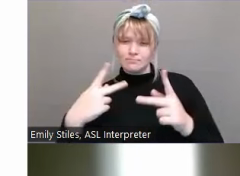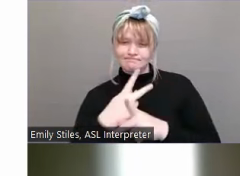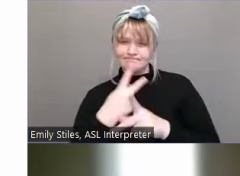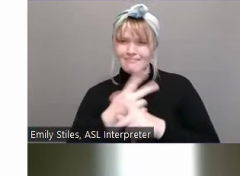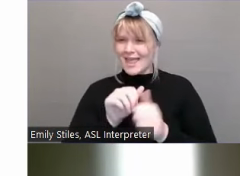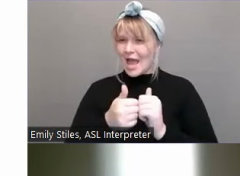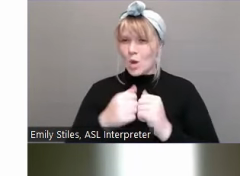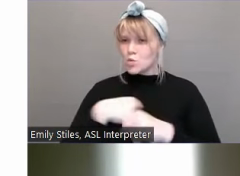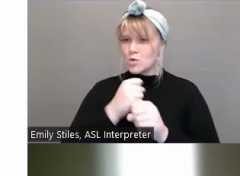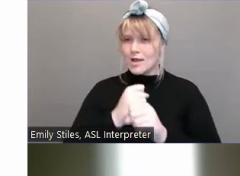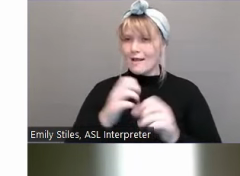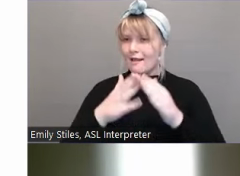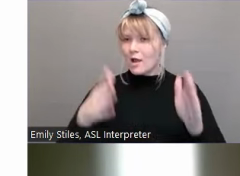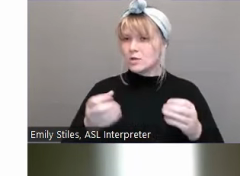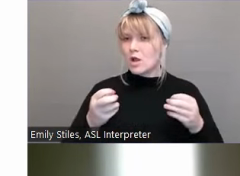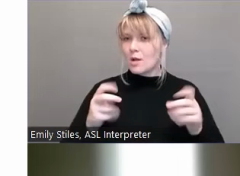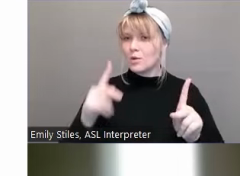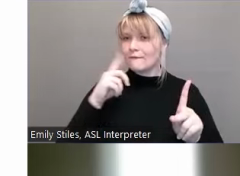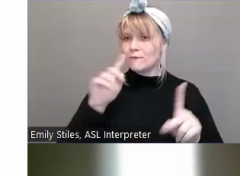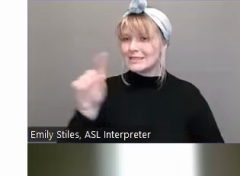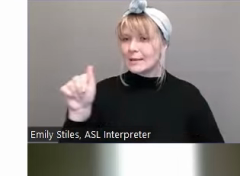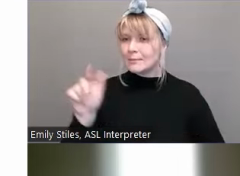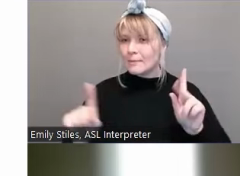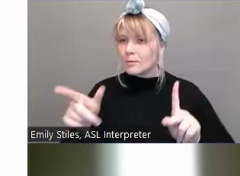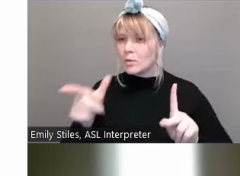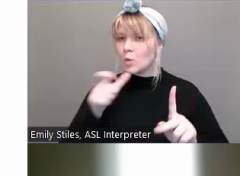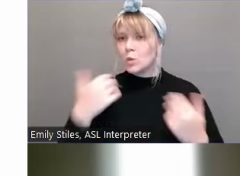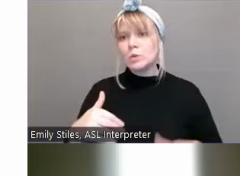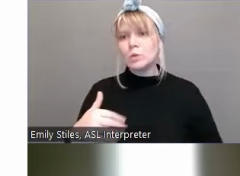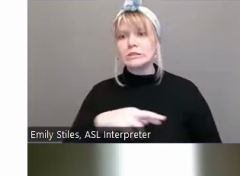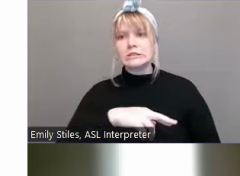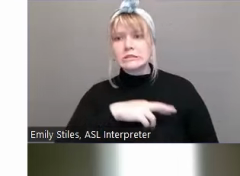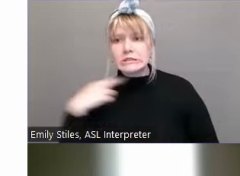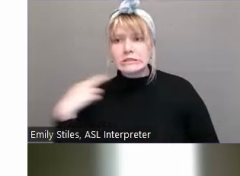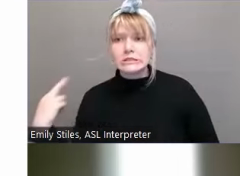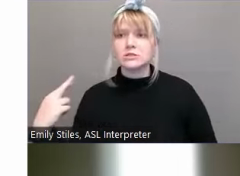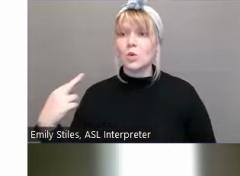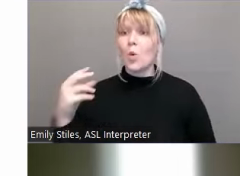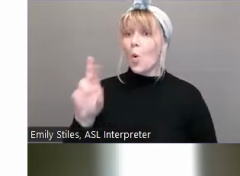people with disabilities most in need, i.e., homeless or at risk of homelessness.